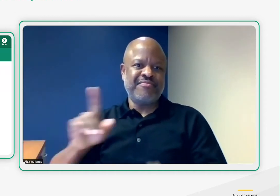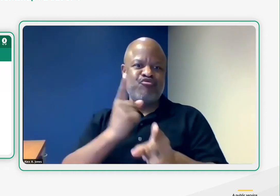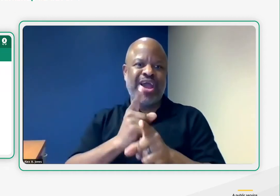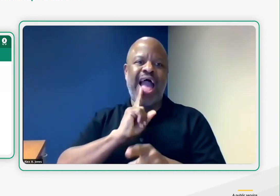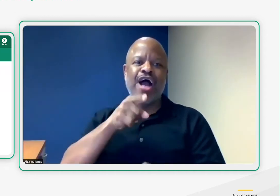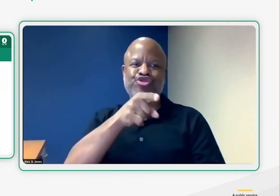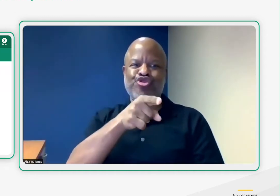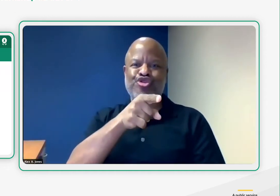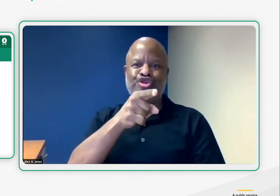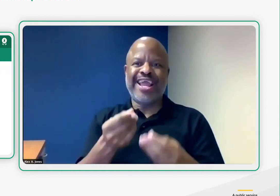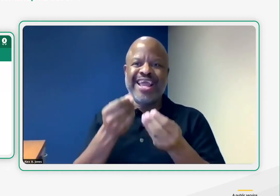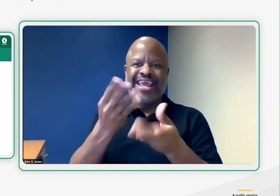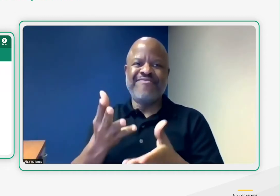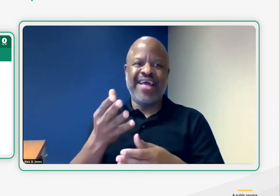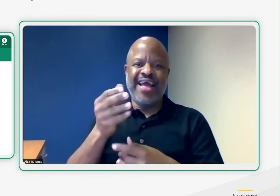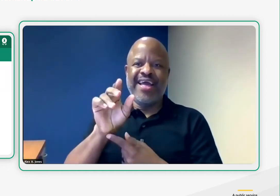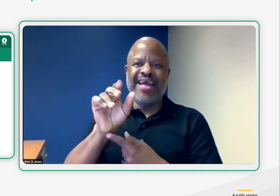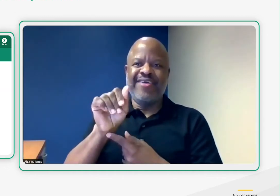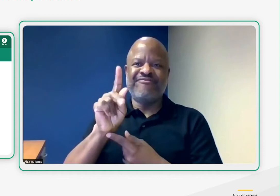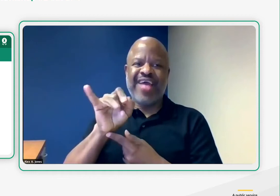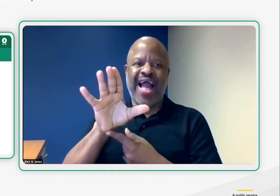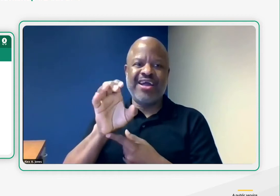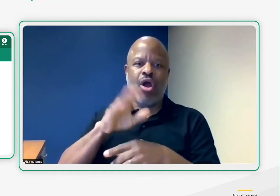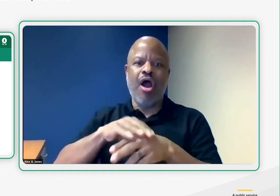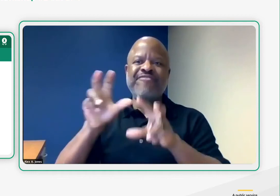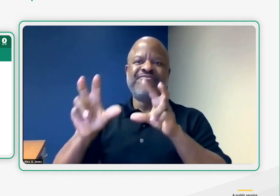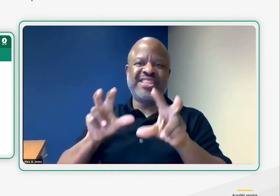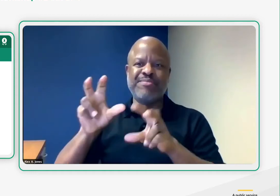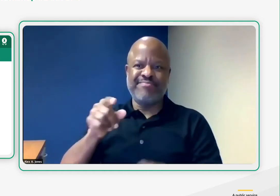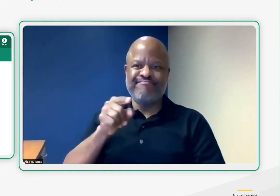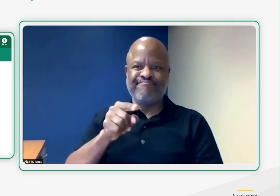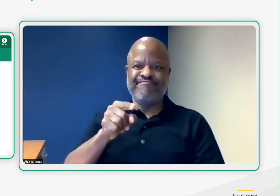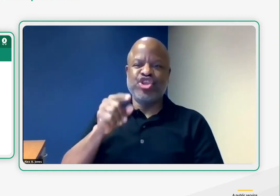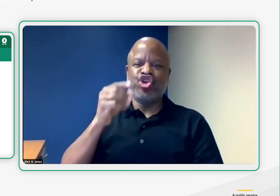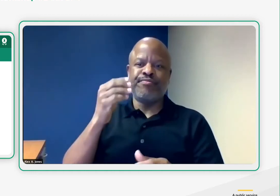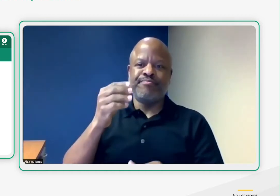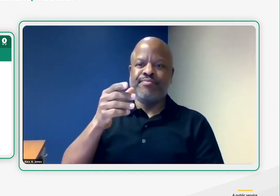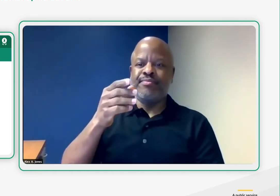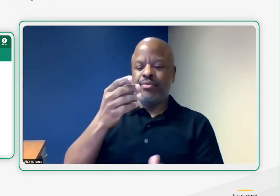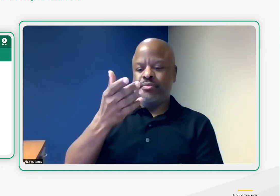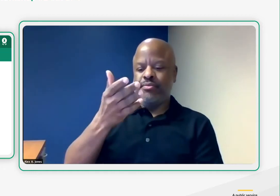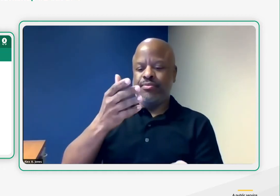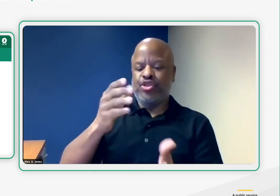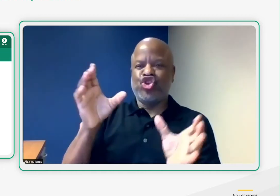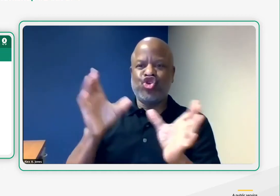This is the correct answer. So, a certified financial planner gives advice on investments.